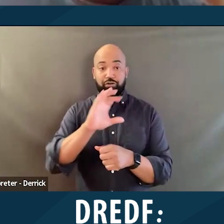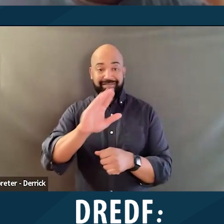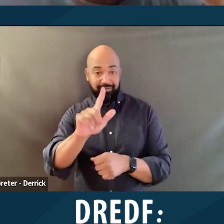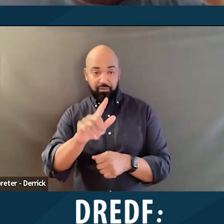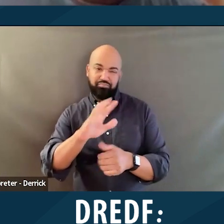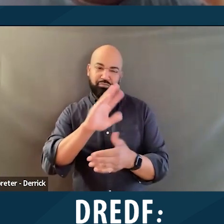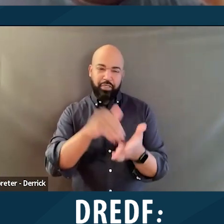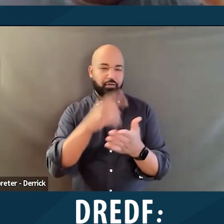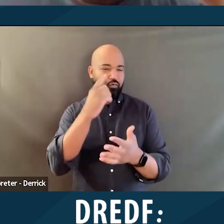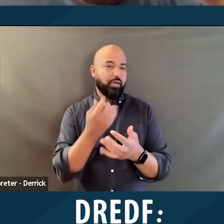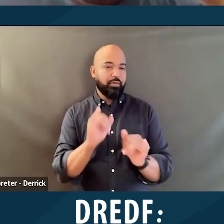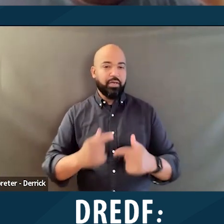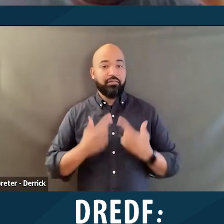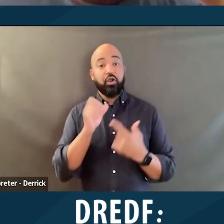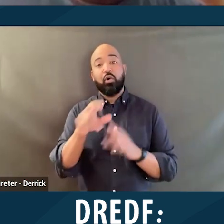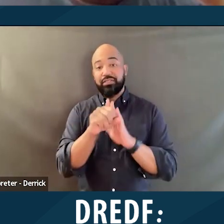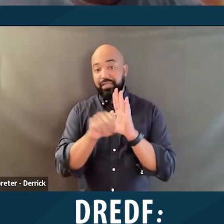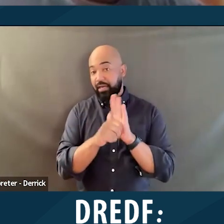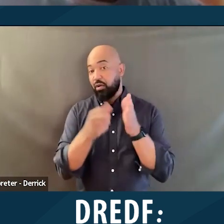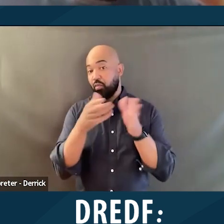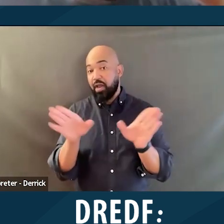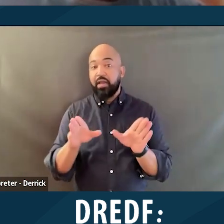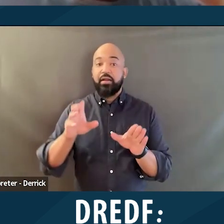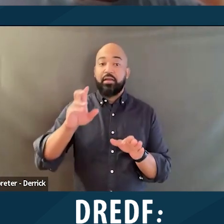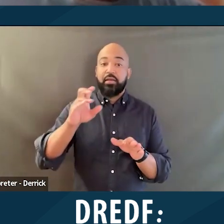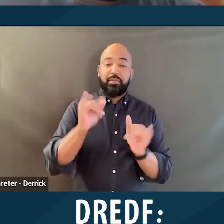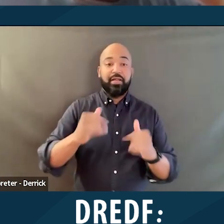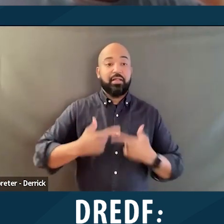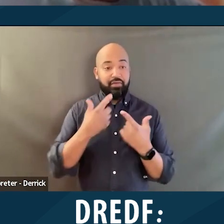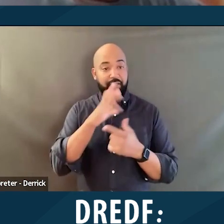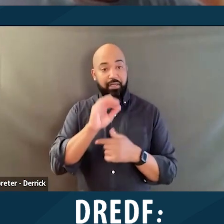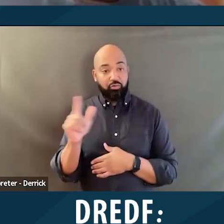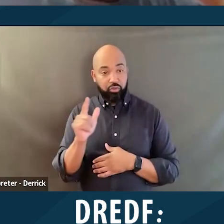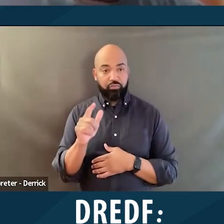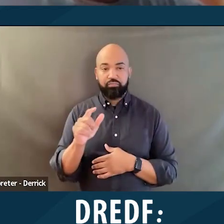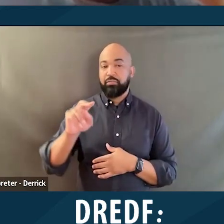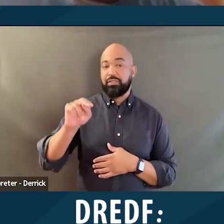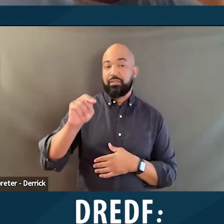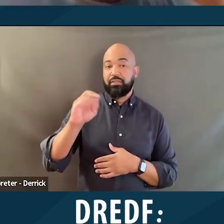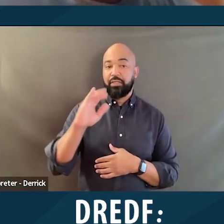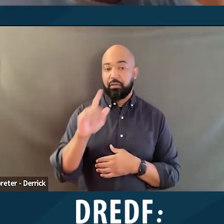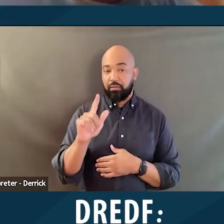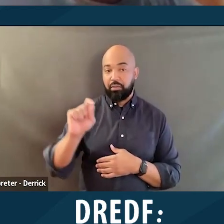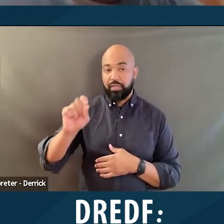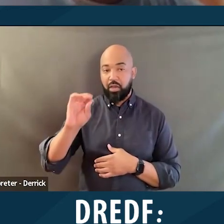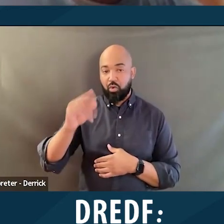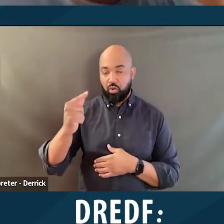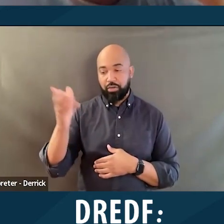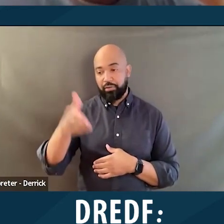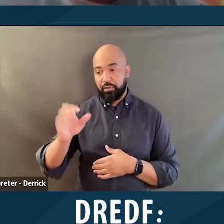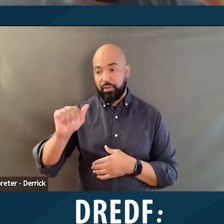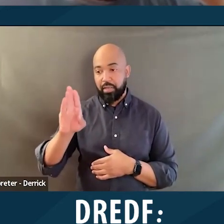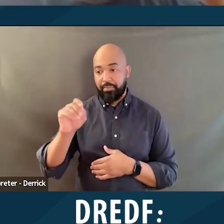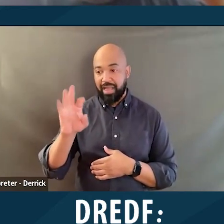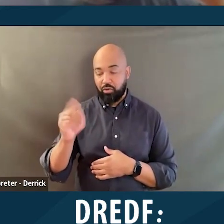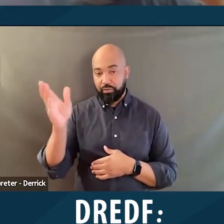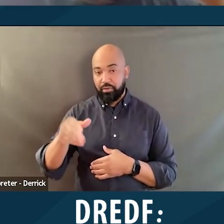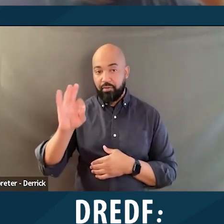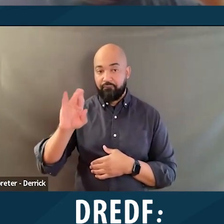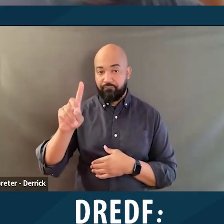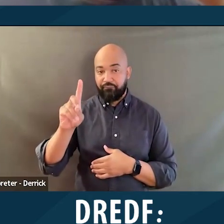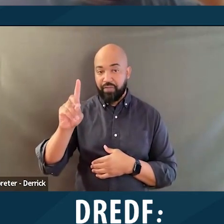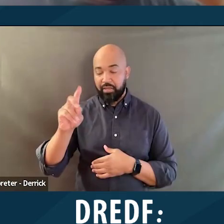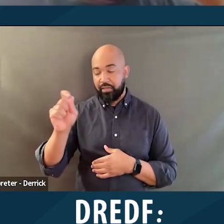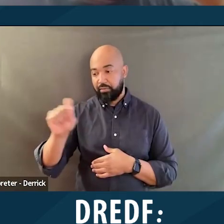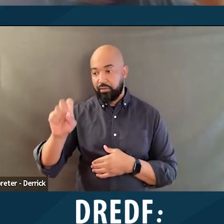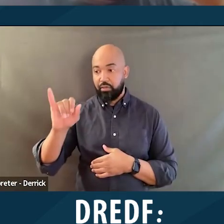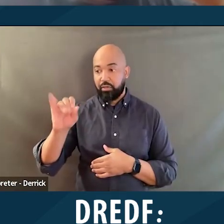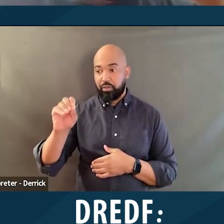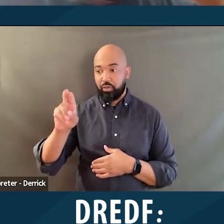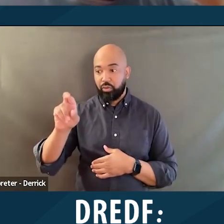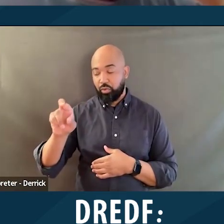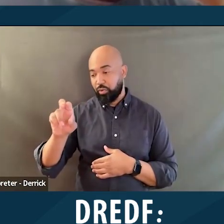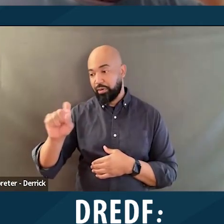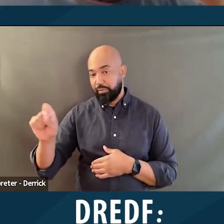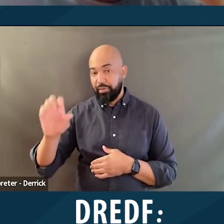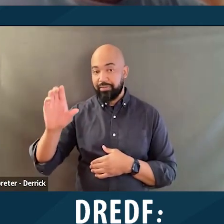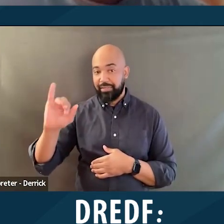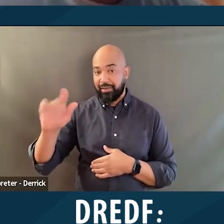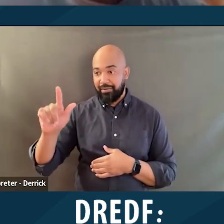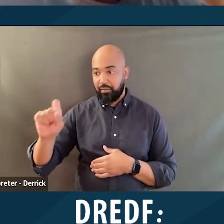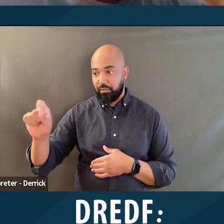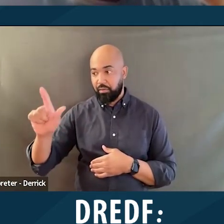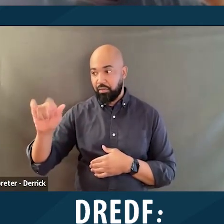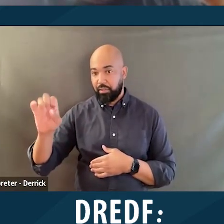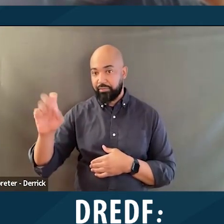Independent Living Council you can go to NCIL.org/about/find‑your‑cil‑list.